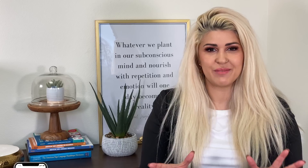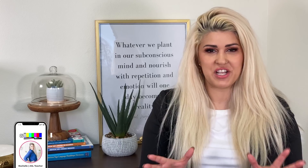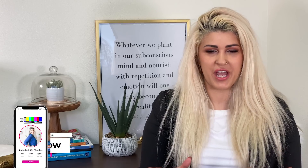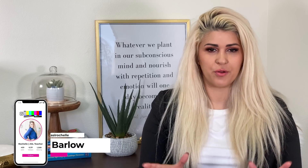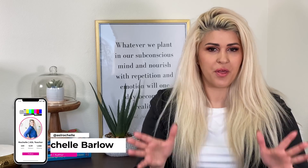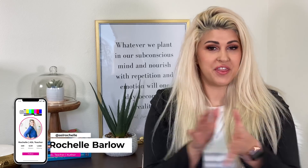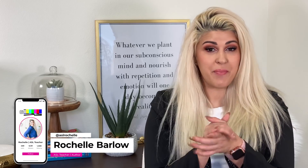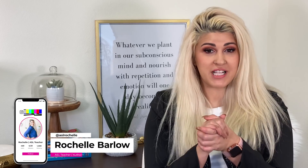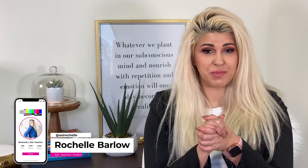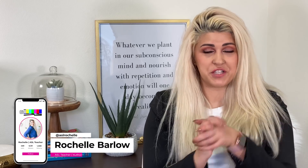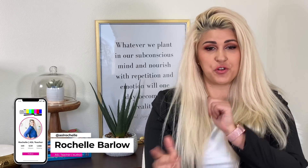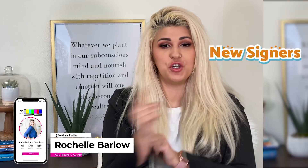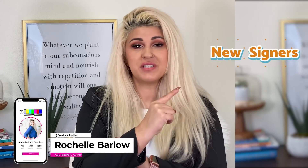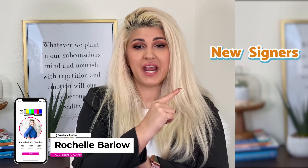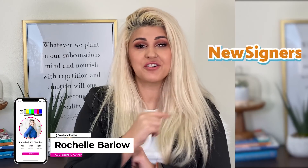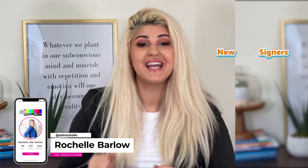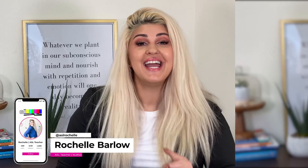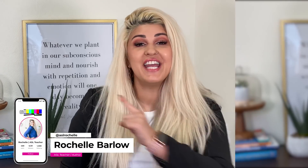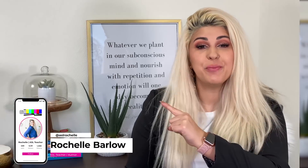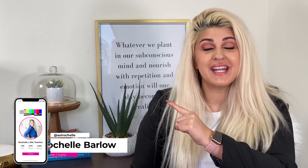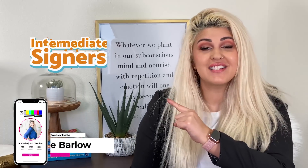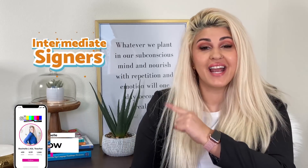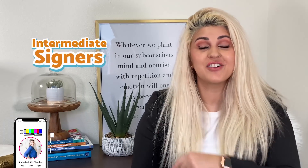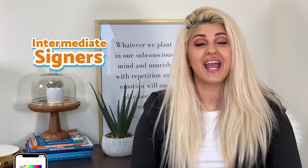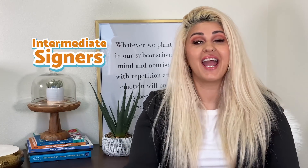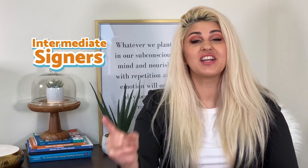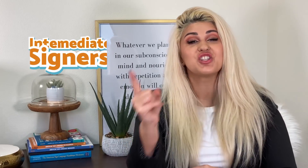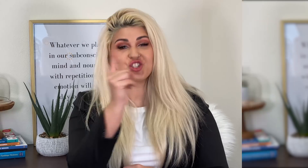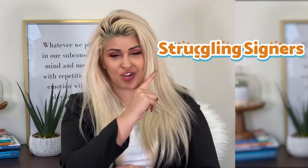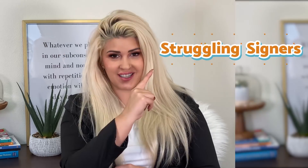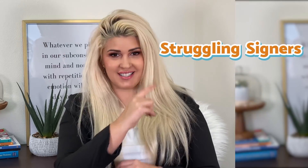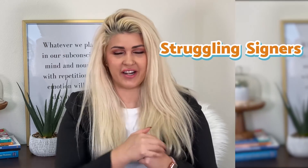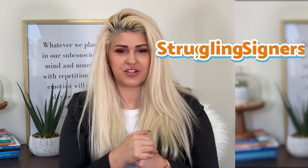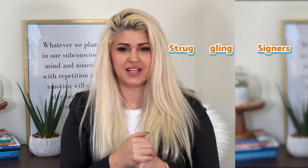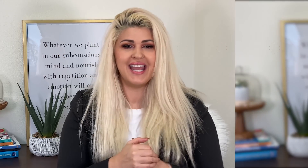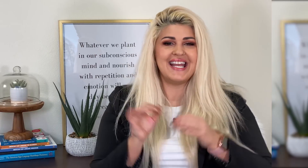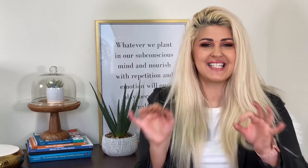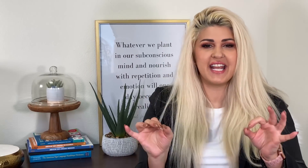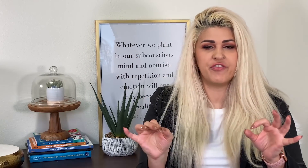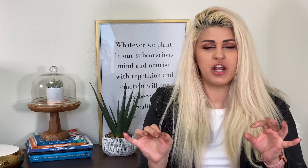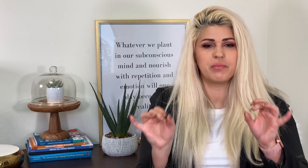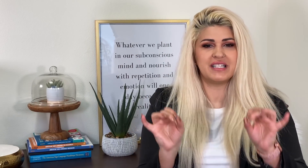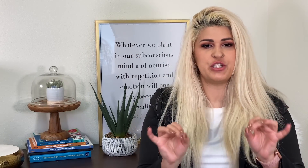To my channel, the best place for new signers, intermediate signers, and struggling signers. In today's video I'm gonna teach you